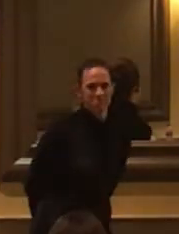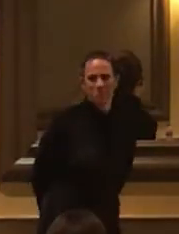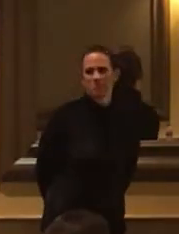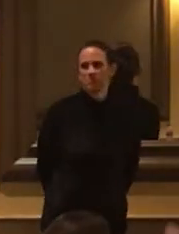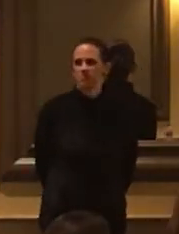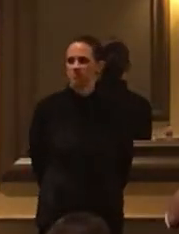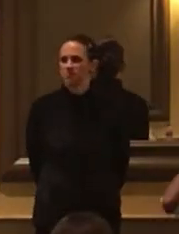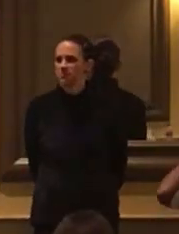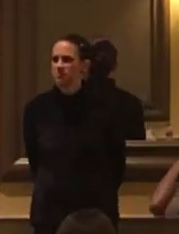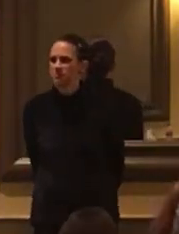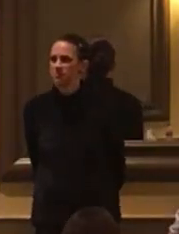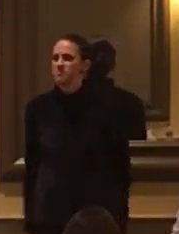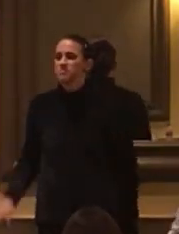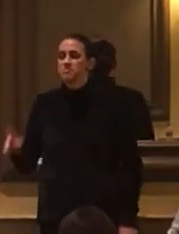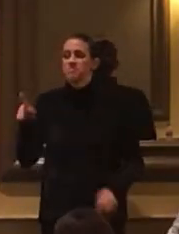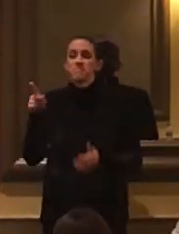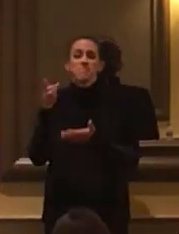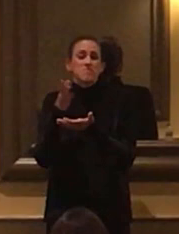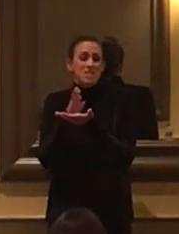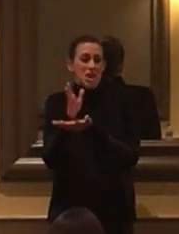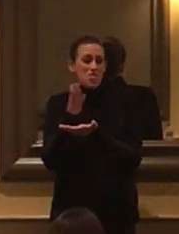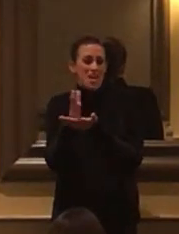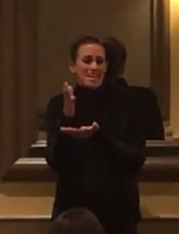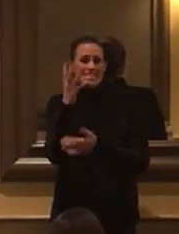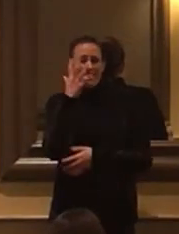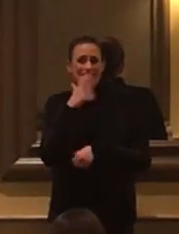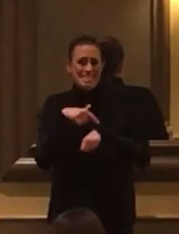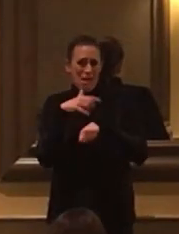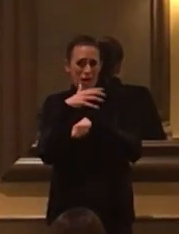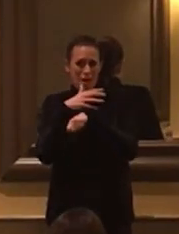Alrighty, all. We are out of time.